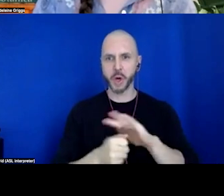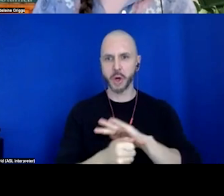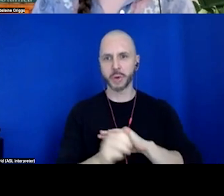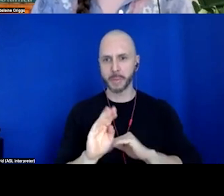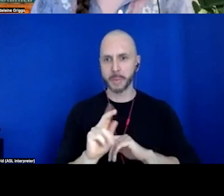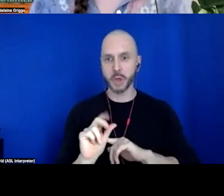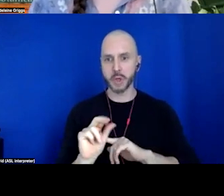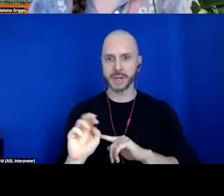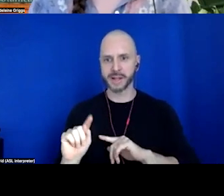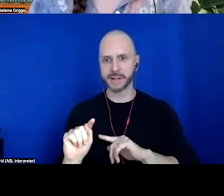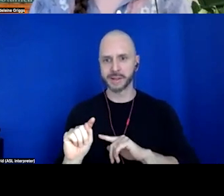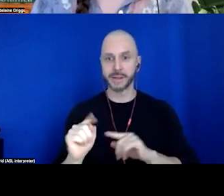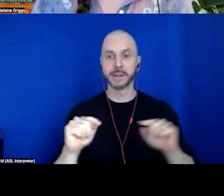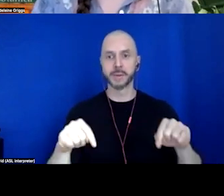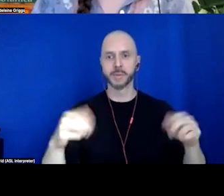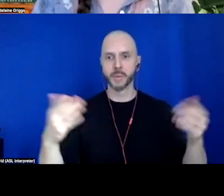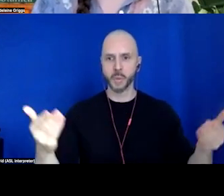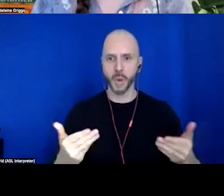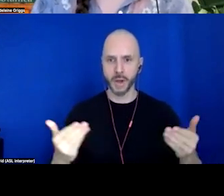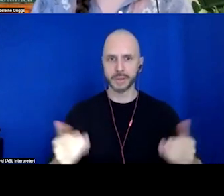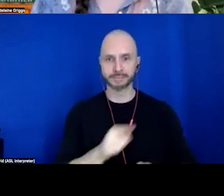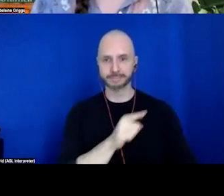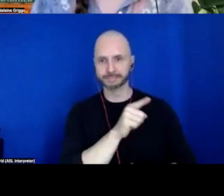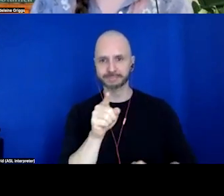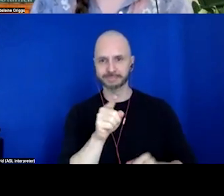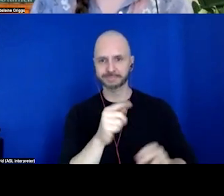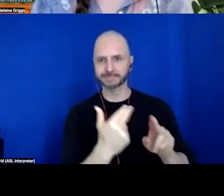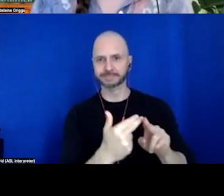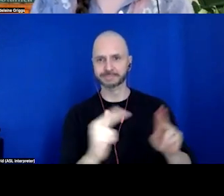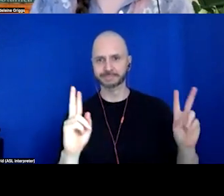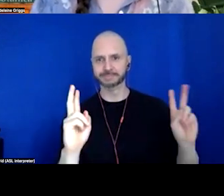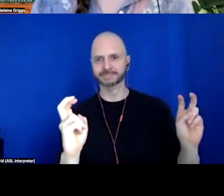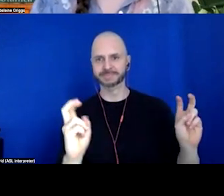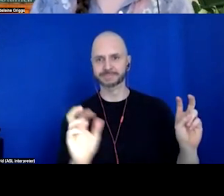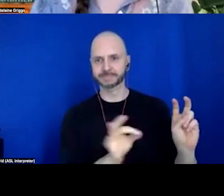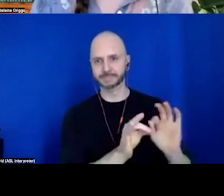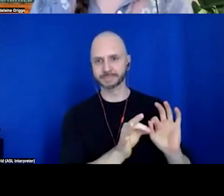and designing books with AI-enhanced tools and workflows: Lessons learnt